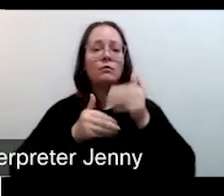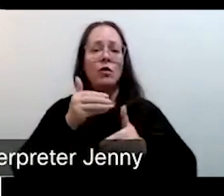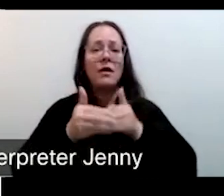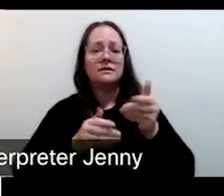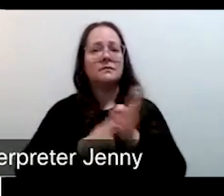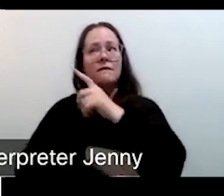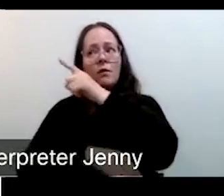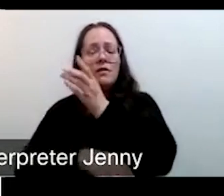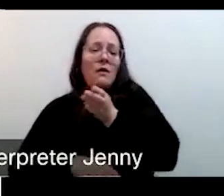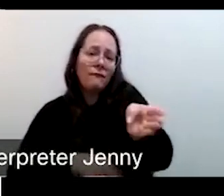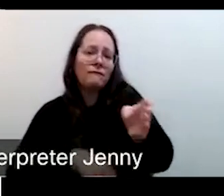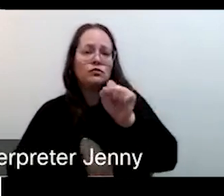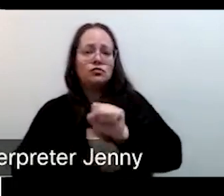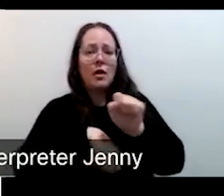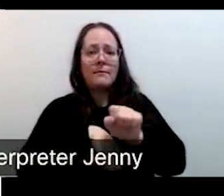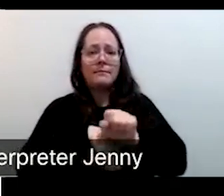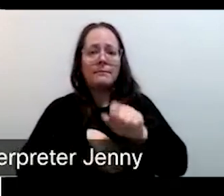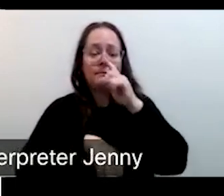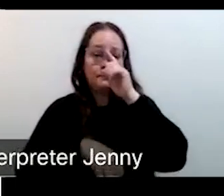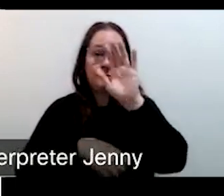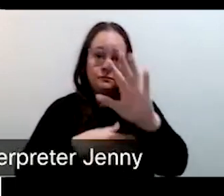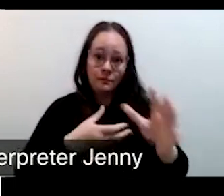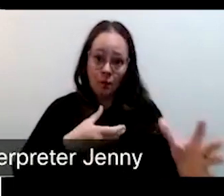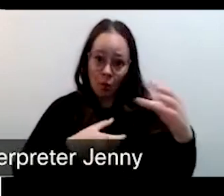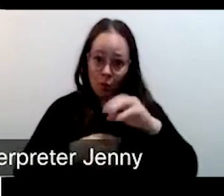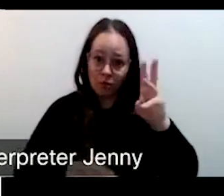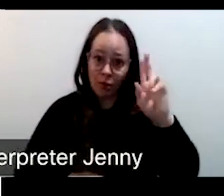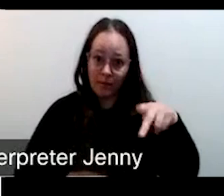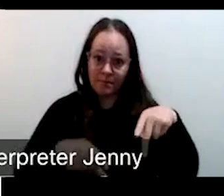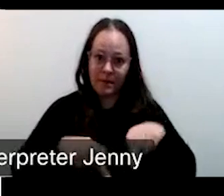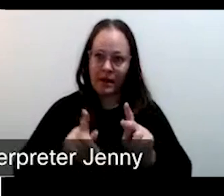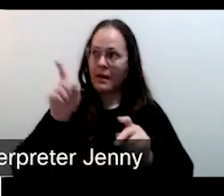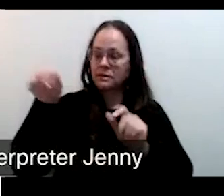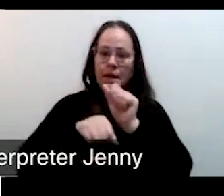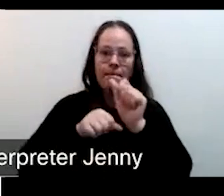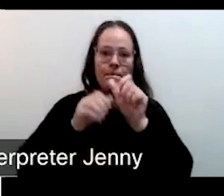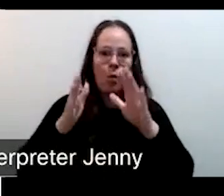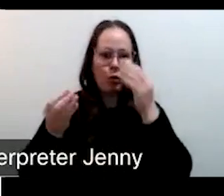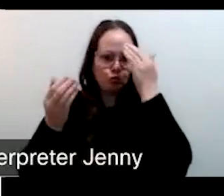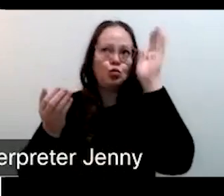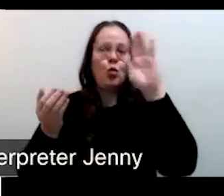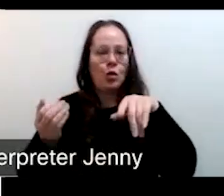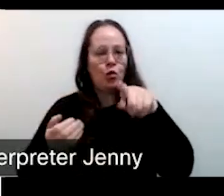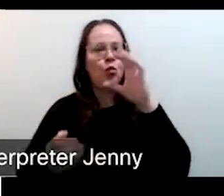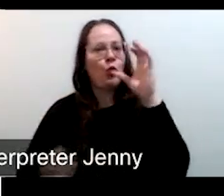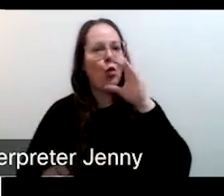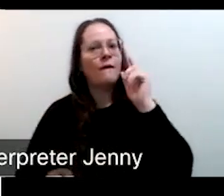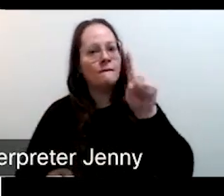Being included in the WRP lets employers know you are looking for federal internships and